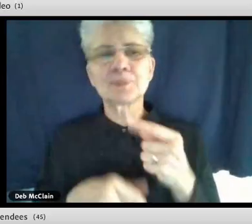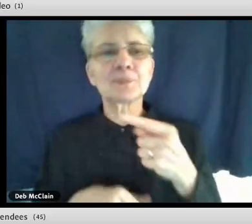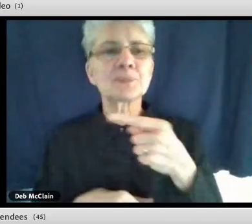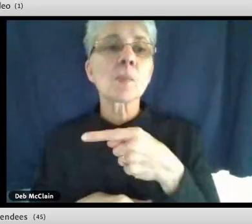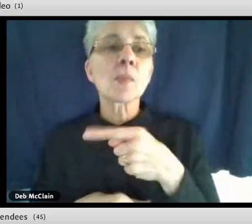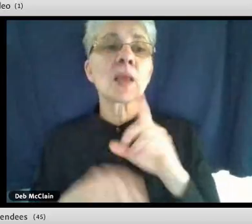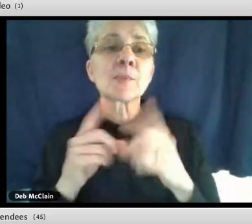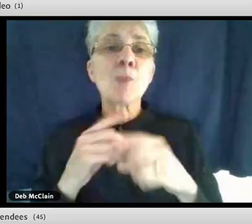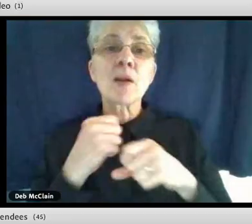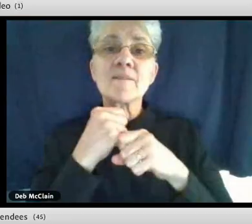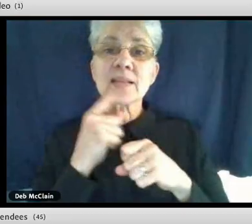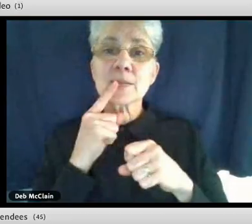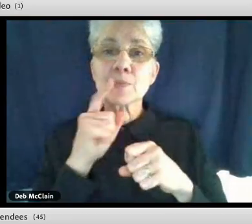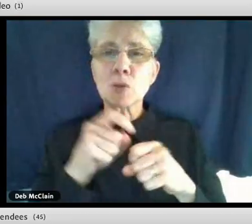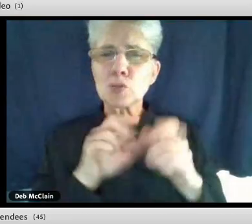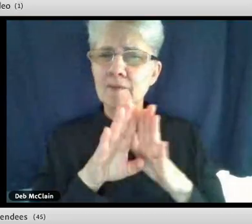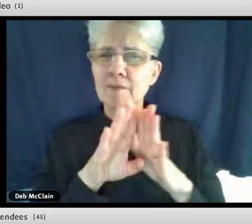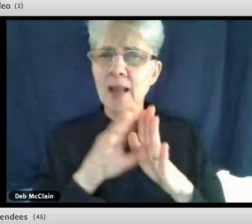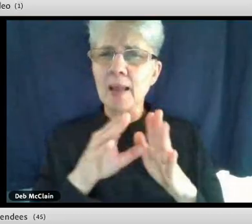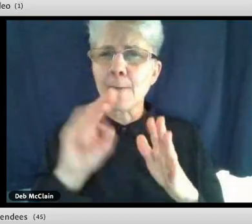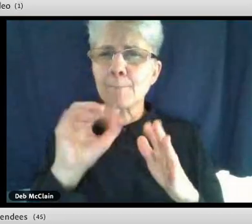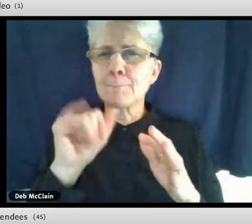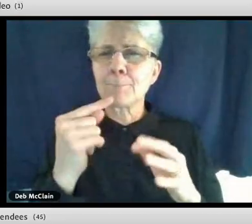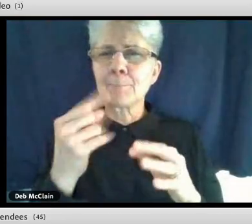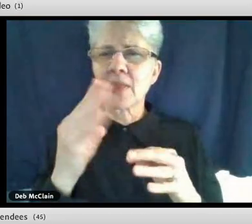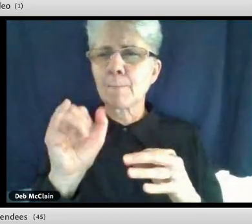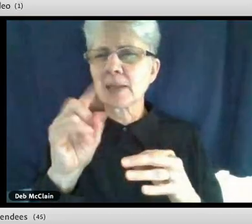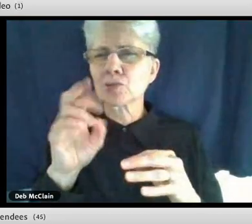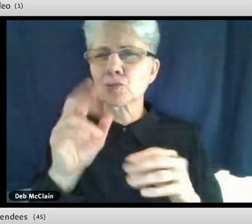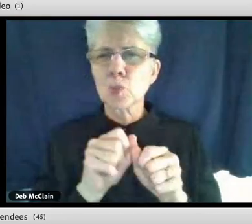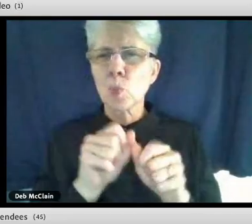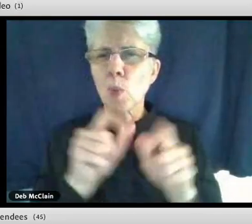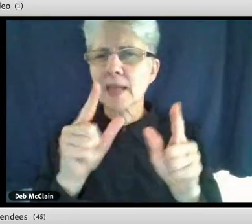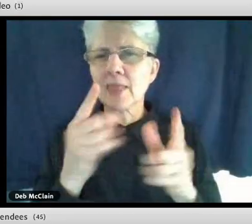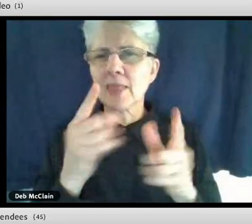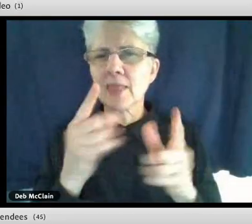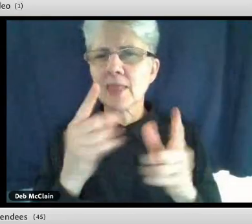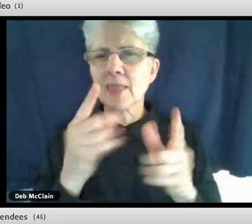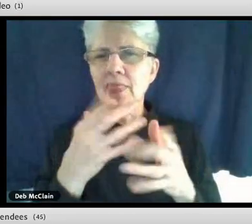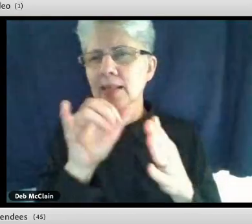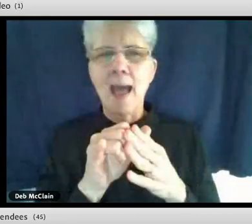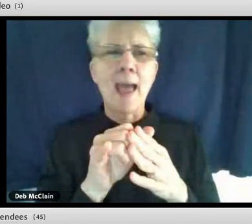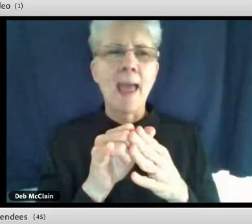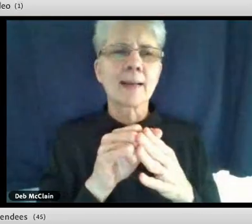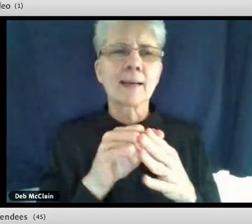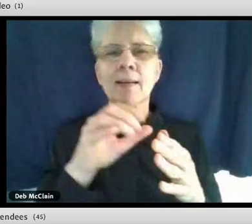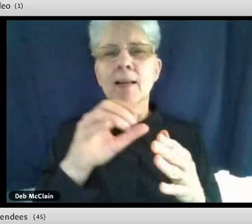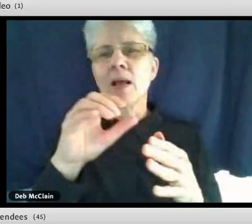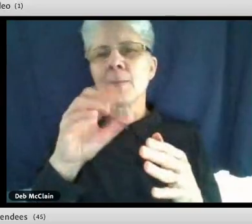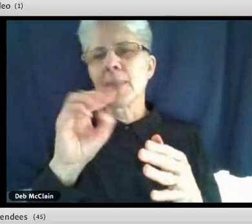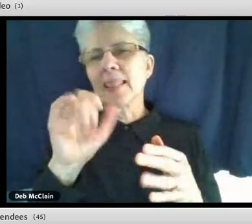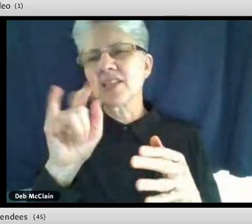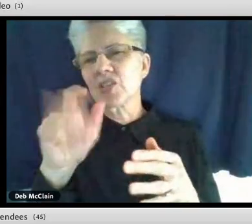together called Mythbusters, you know, especially about things like the militia taking over. That's not going to happen. I haven't seen this come out yet.